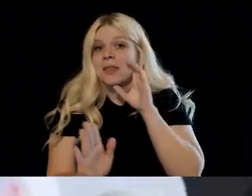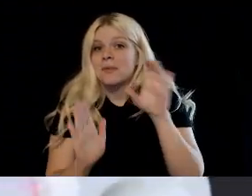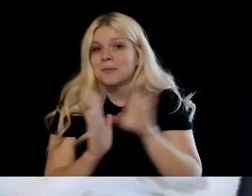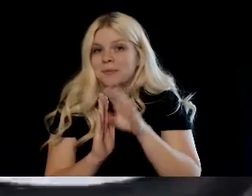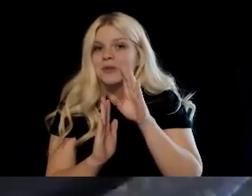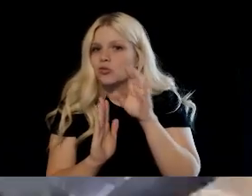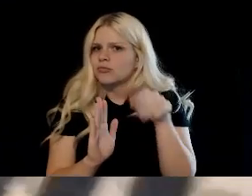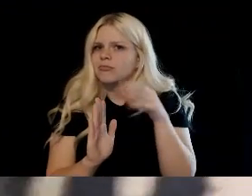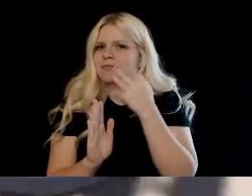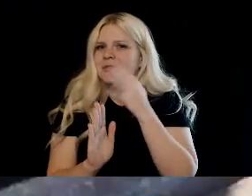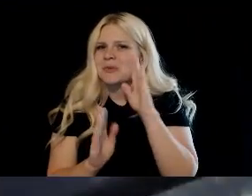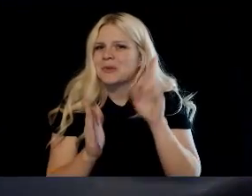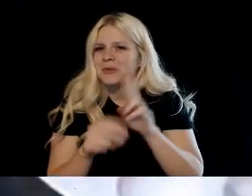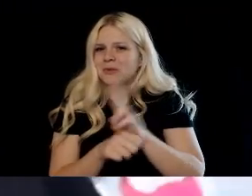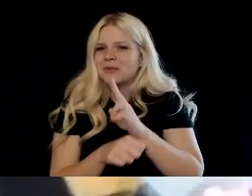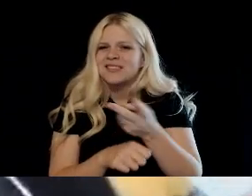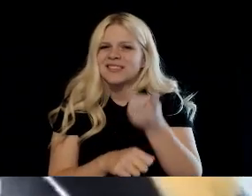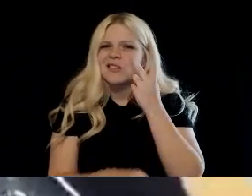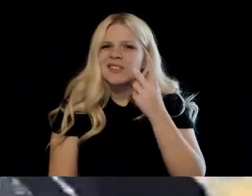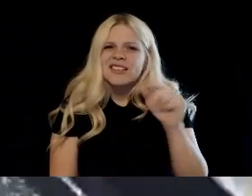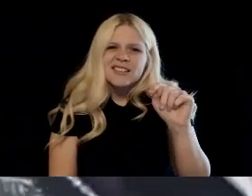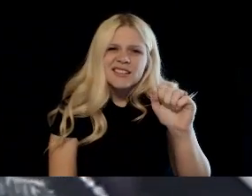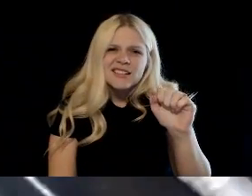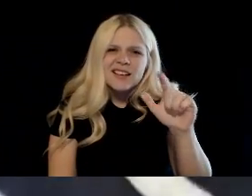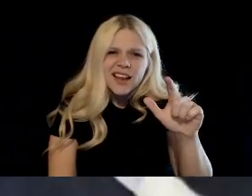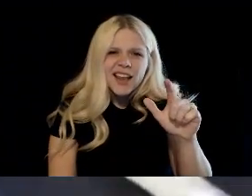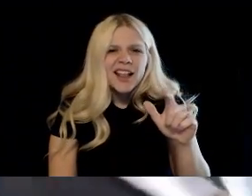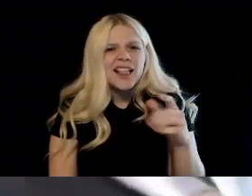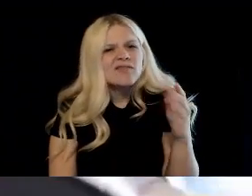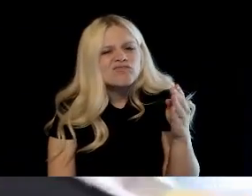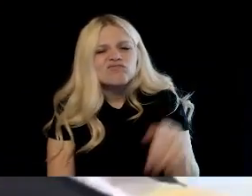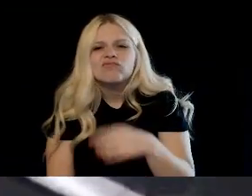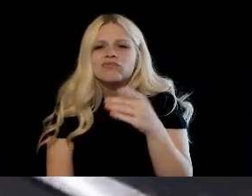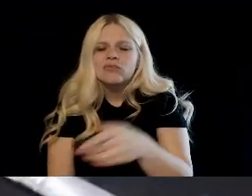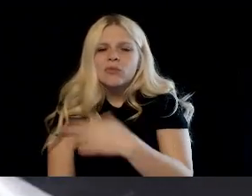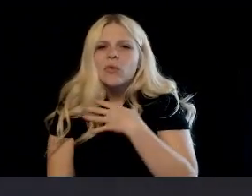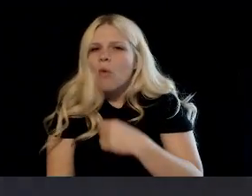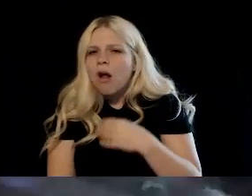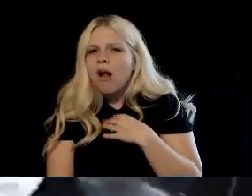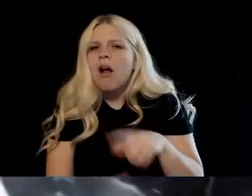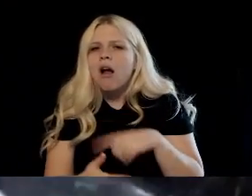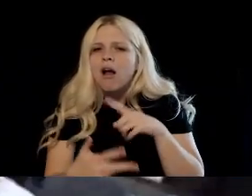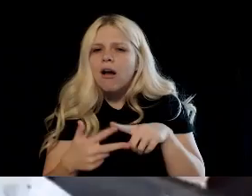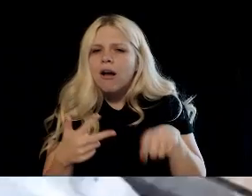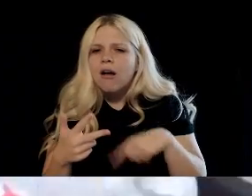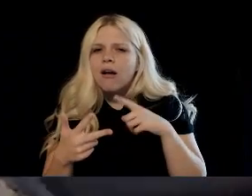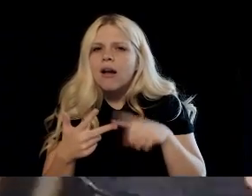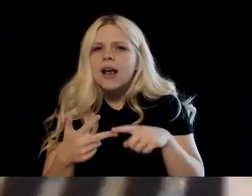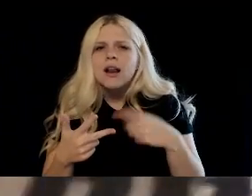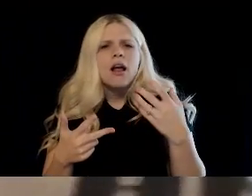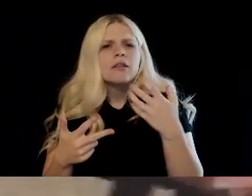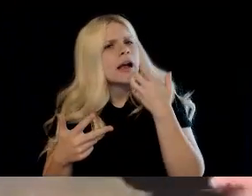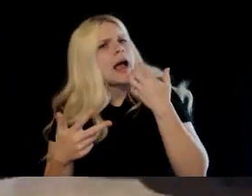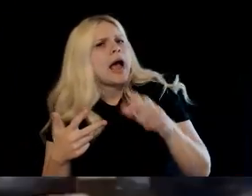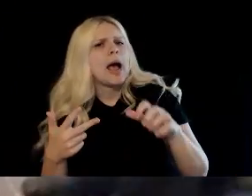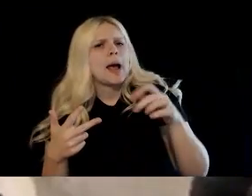Erica: Okay, so we have a pretty teal, a hot pink and some white on a black canvas. Okay! Here we go.